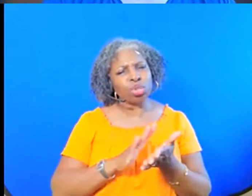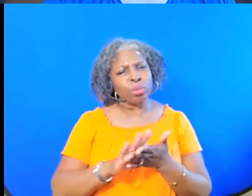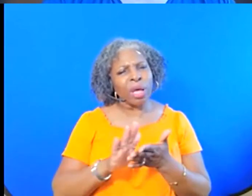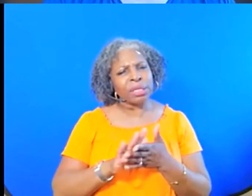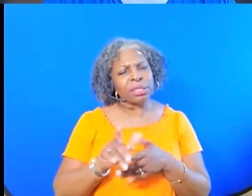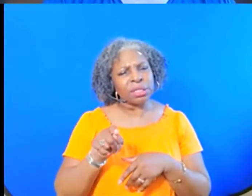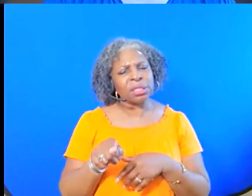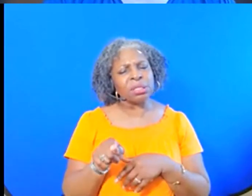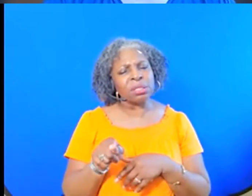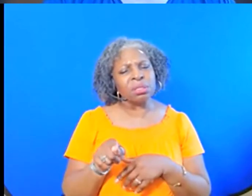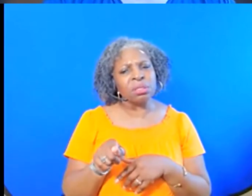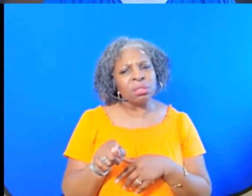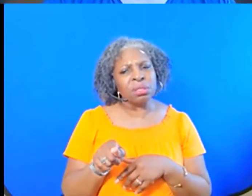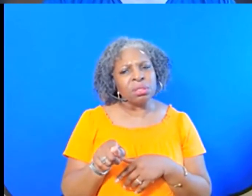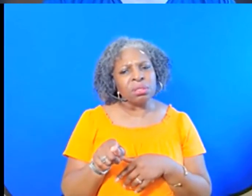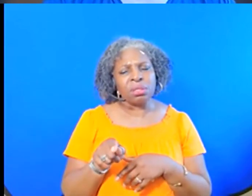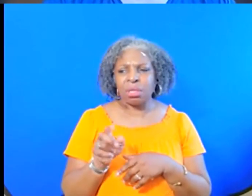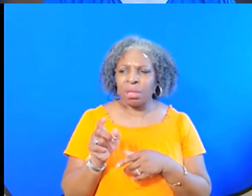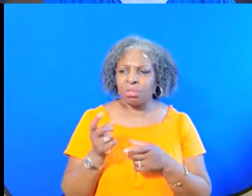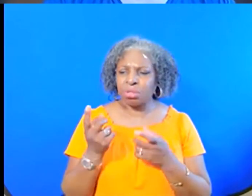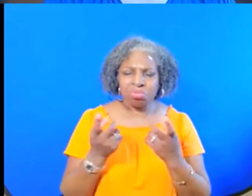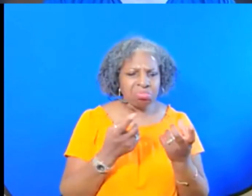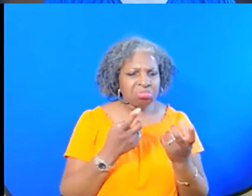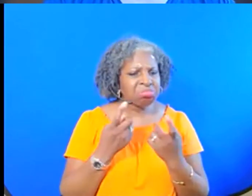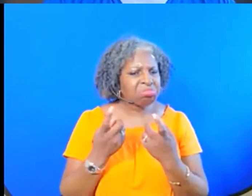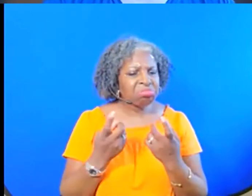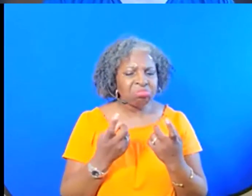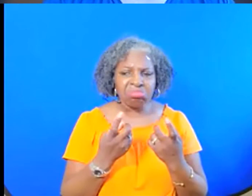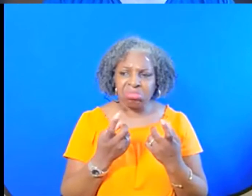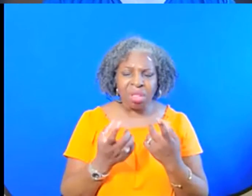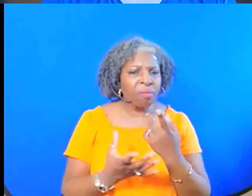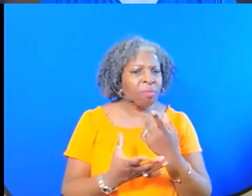and just walk around and see constant opportunities to stack up